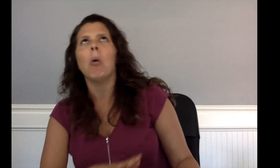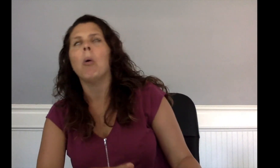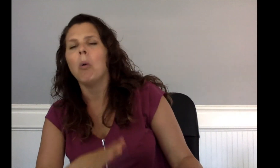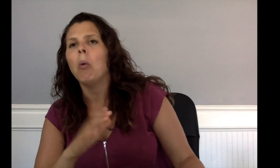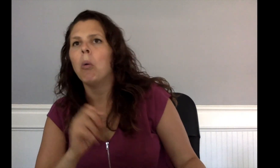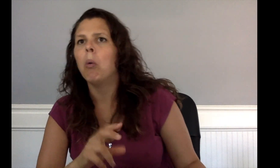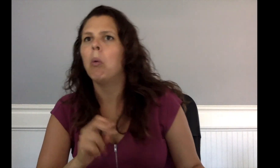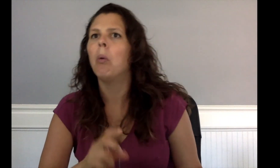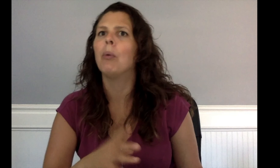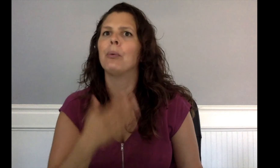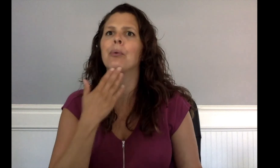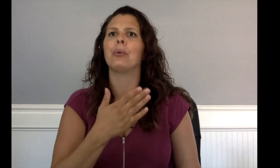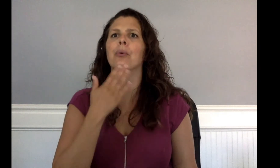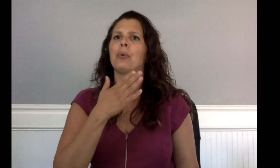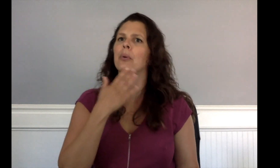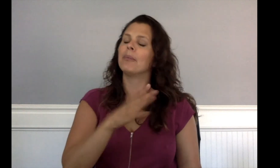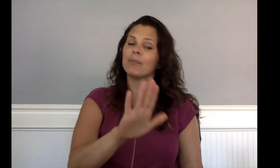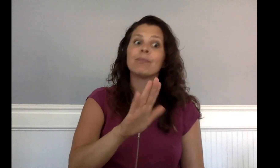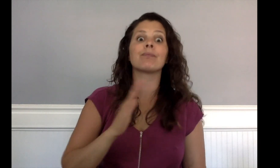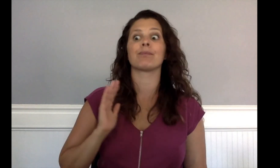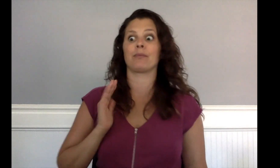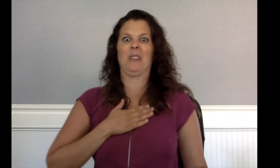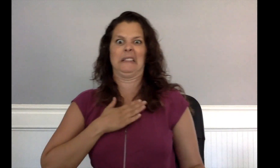Mrs. Castle nodded approvingly. “Good,” she said again.